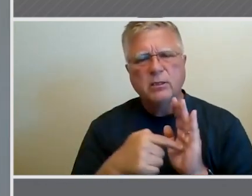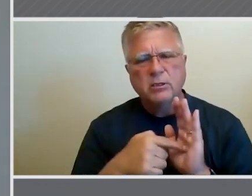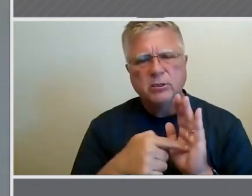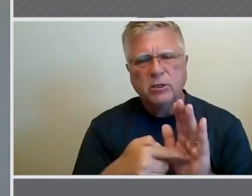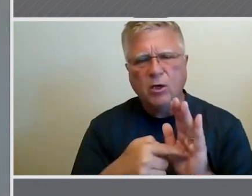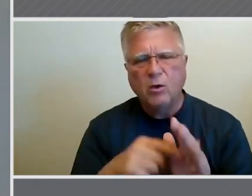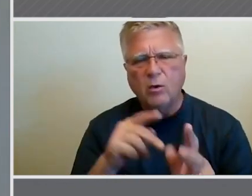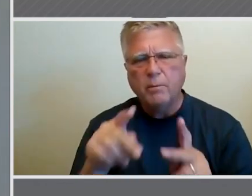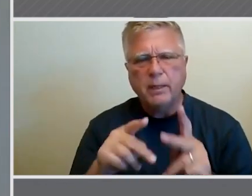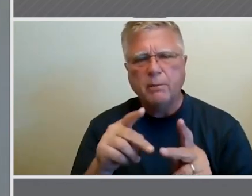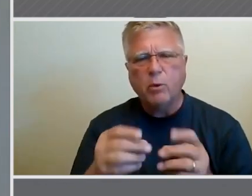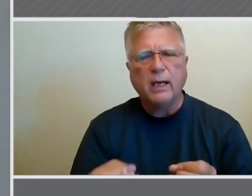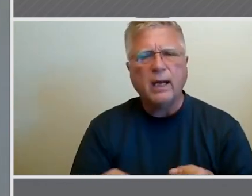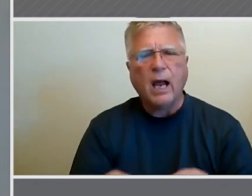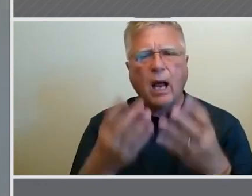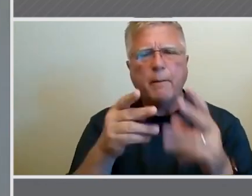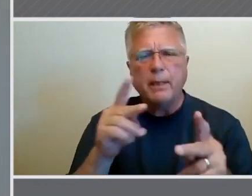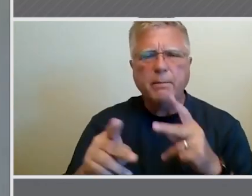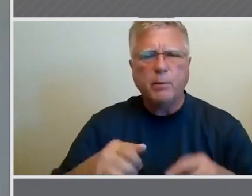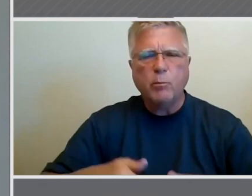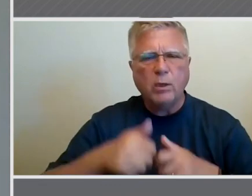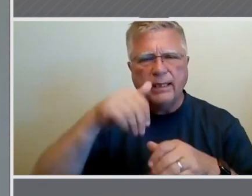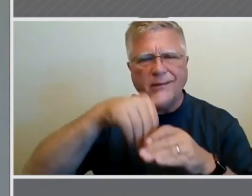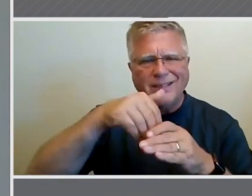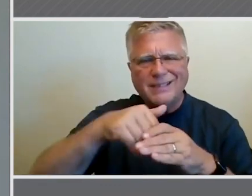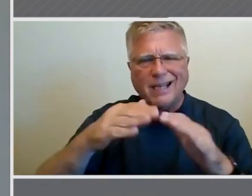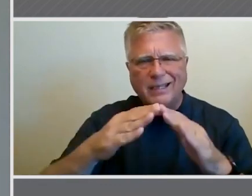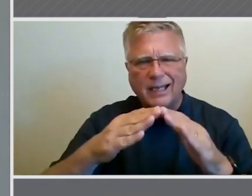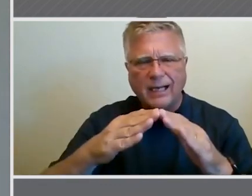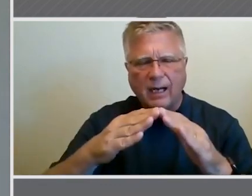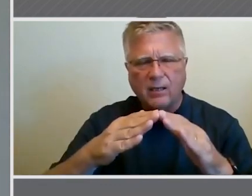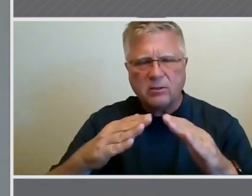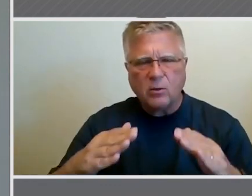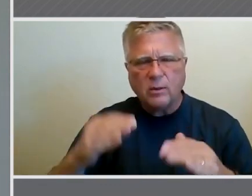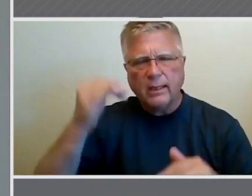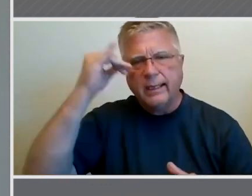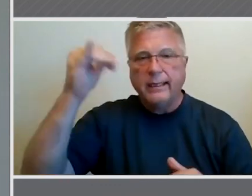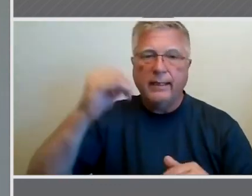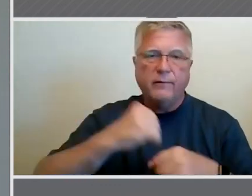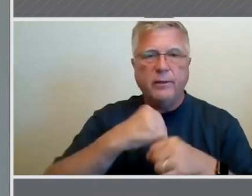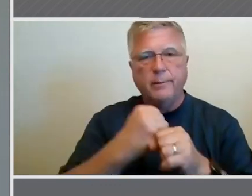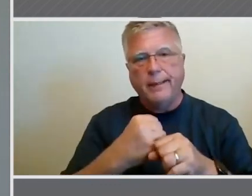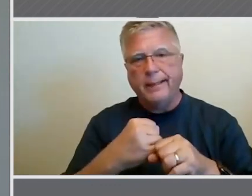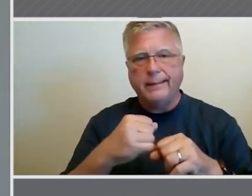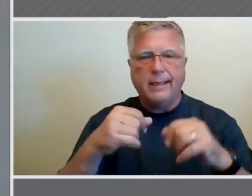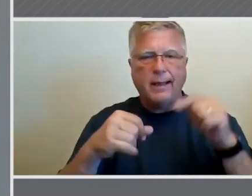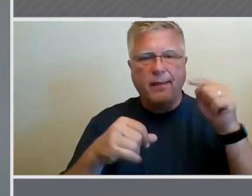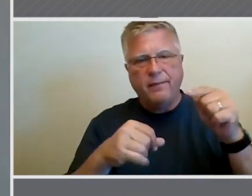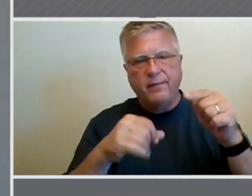know by number of persons in the household. So you know as if you make X amount, you can afford x type of unit.